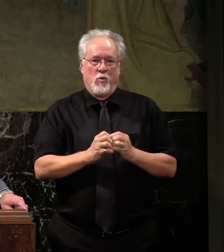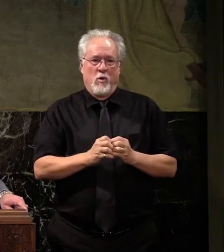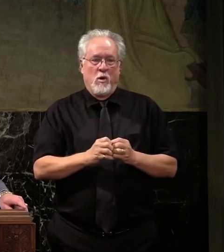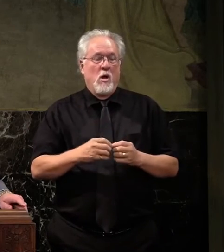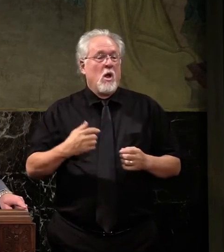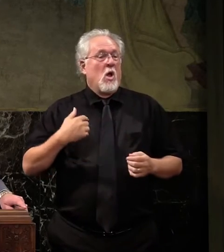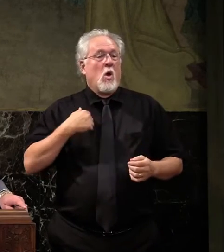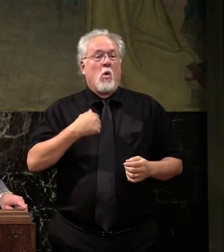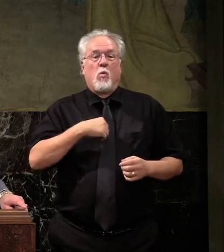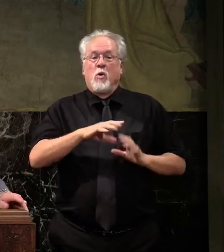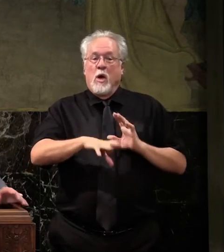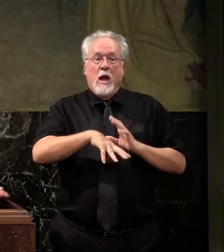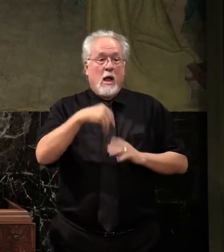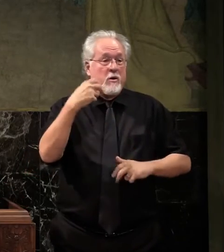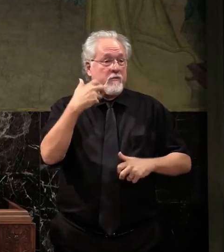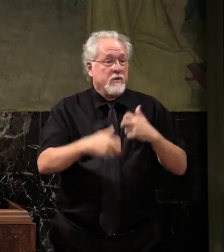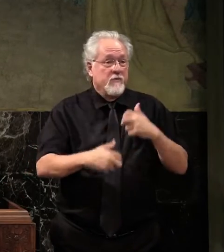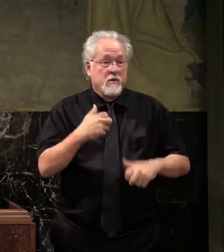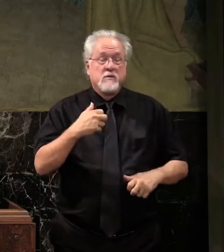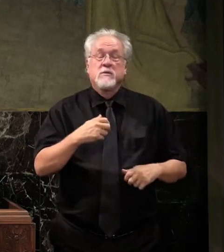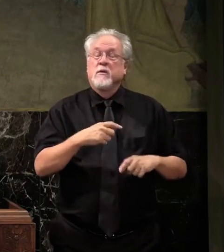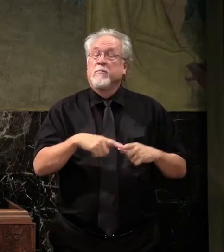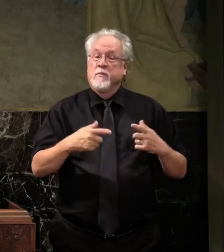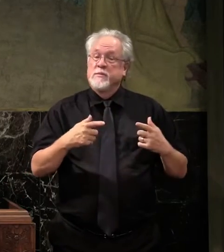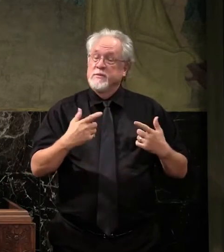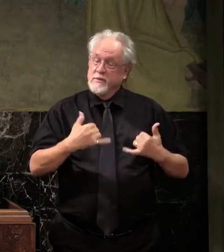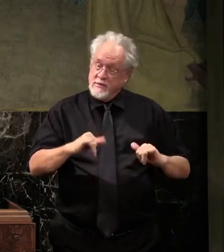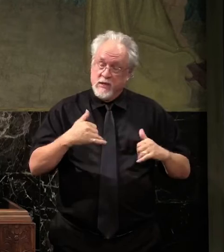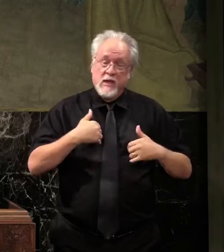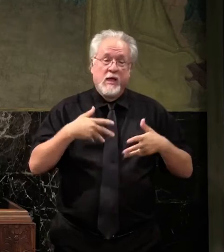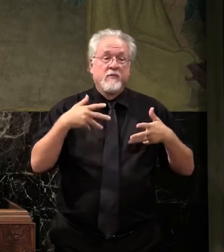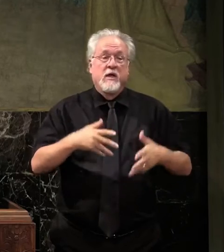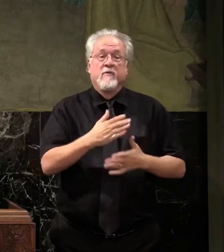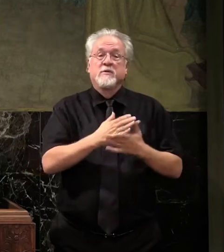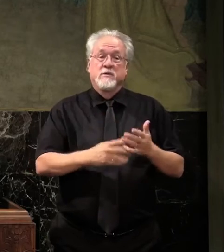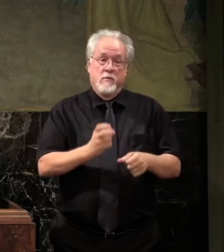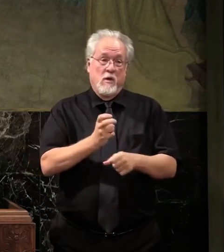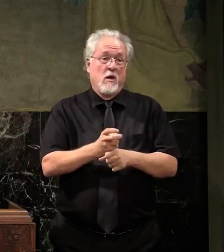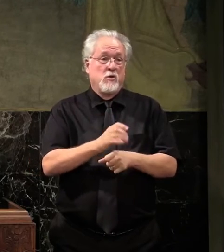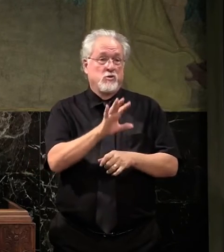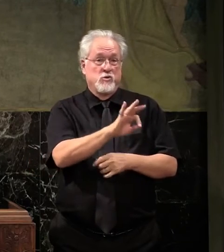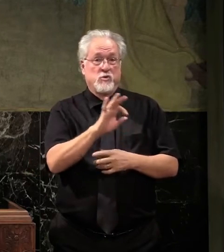and we have some difficult choices to make very soon but I know that we're